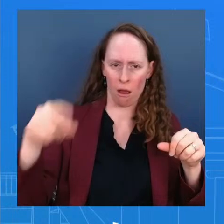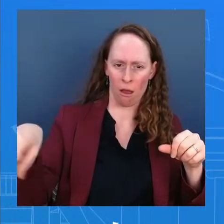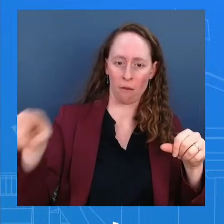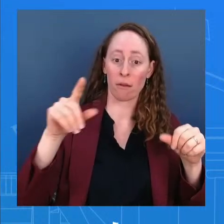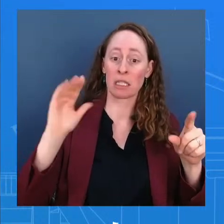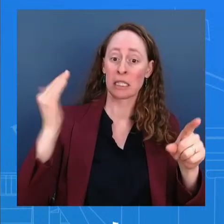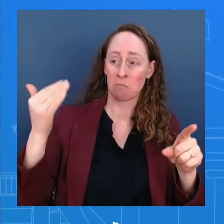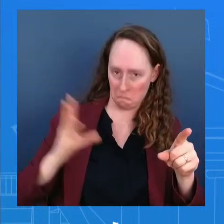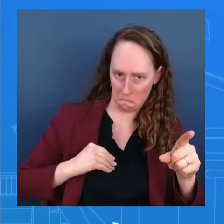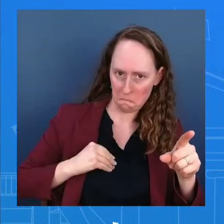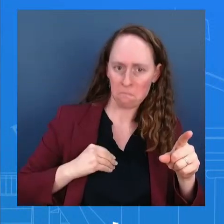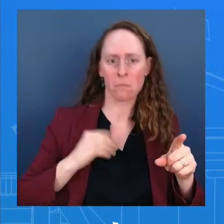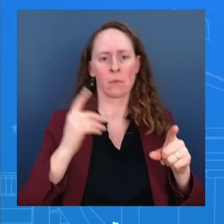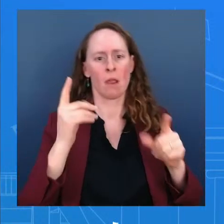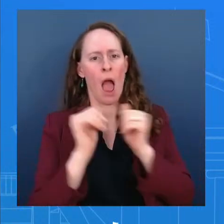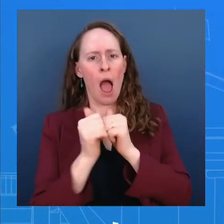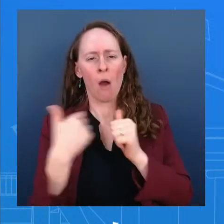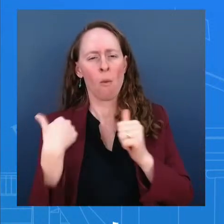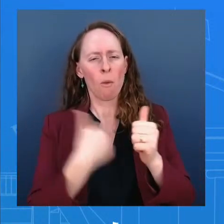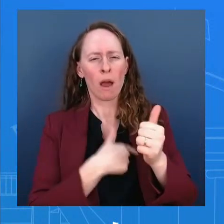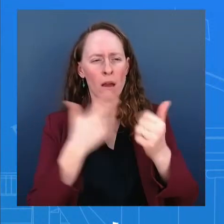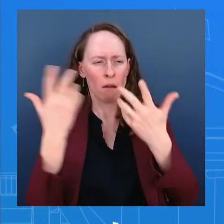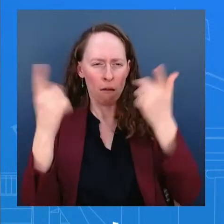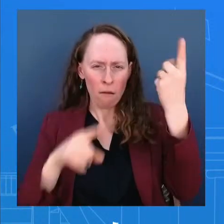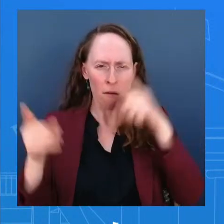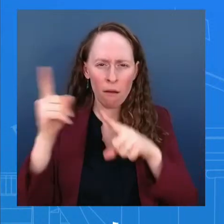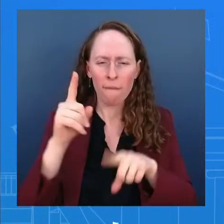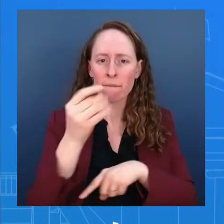in the wake of the guns going silent. These things now, on paper --